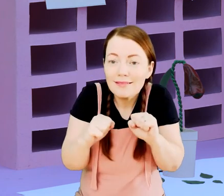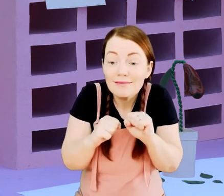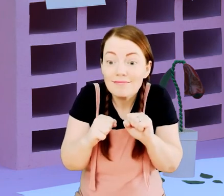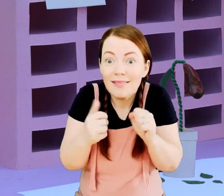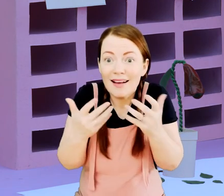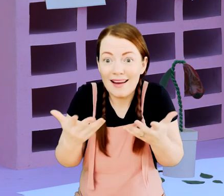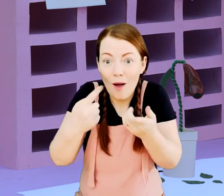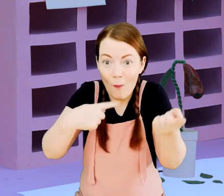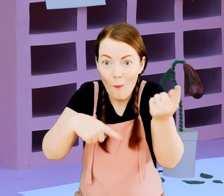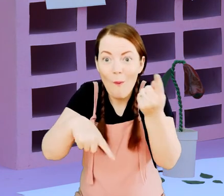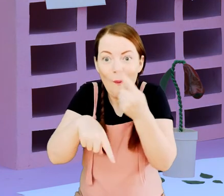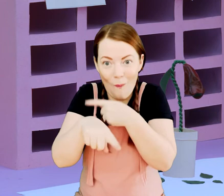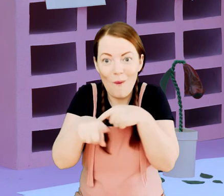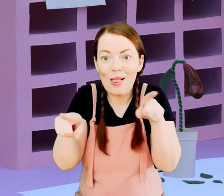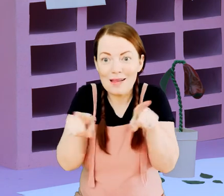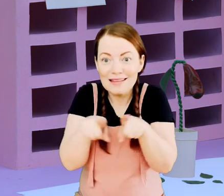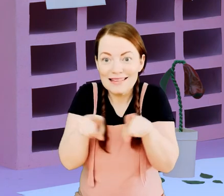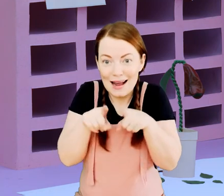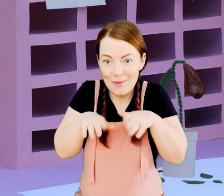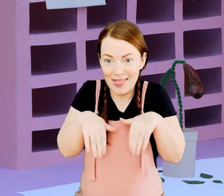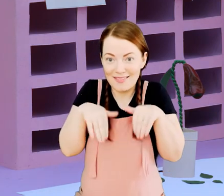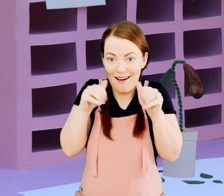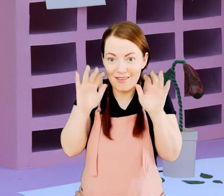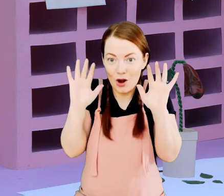let us gather ourselves in again like we began,